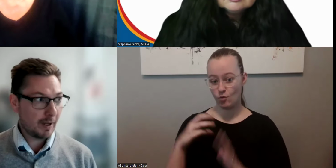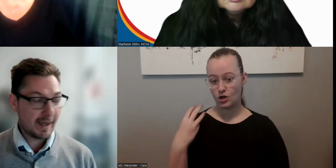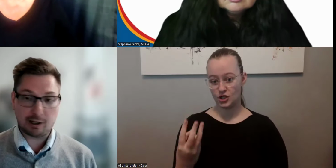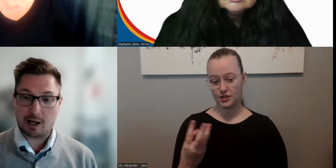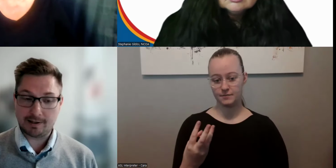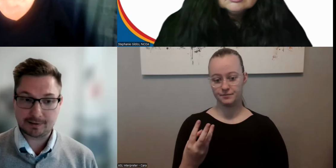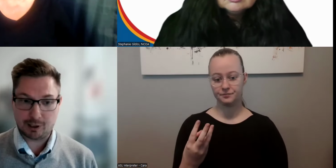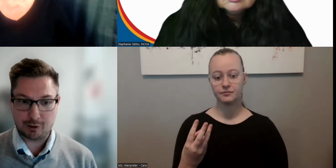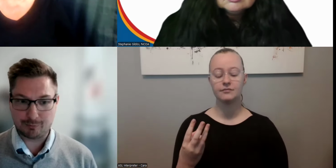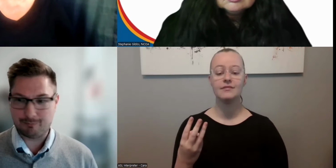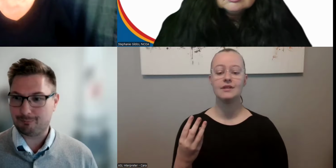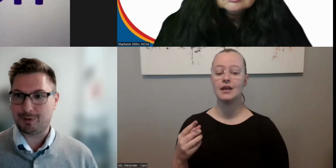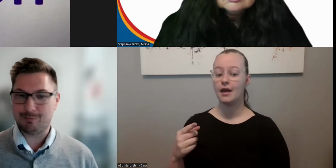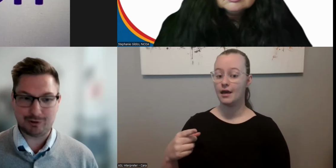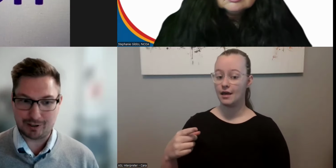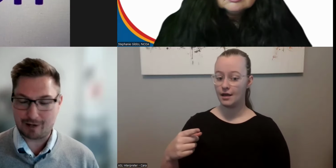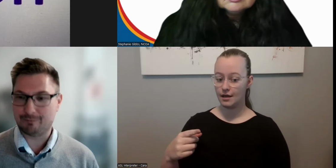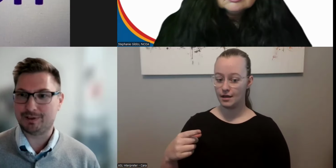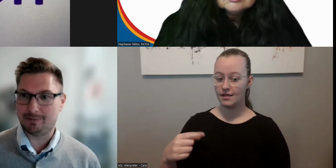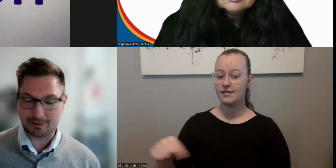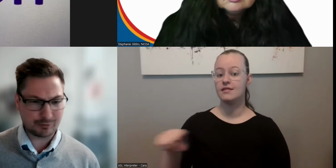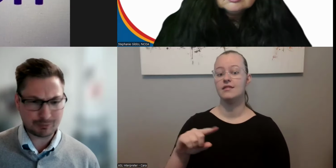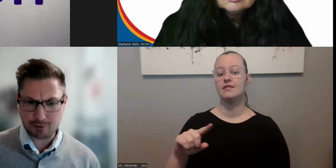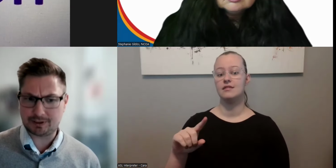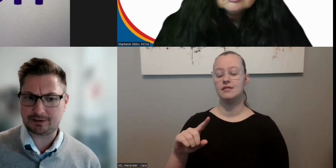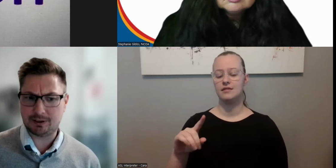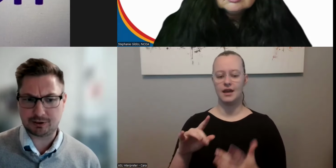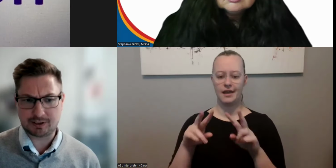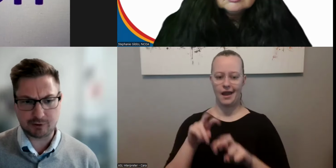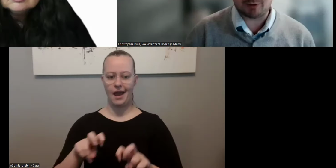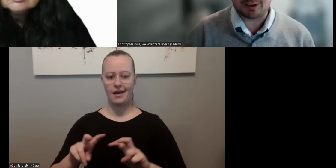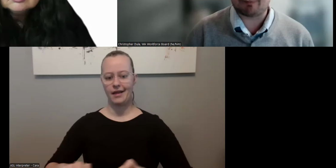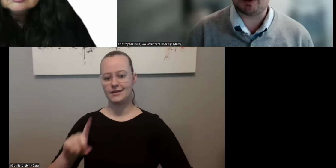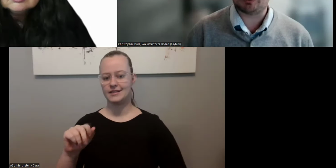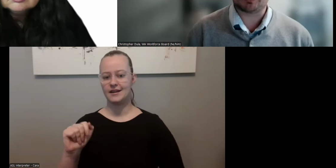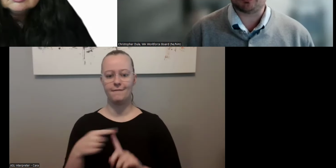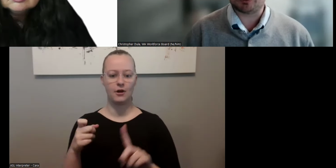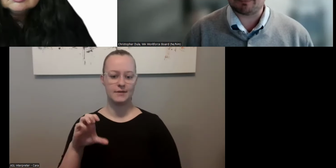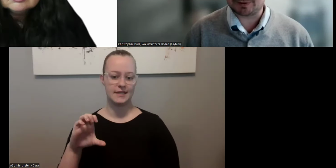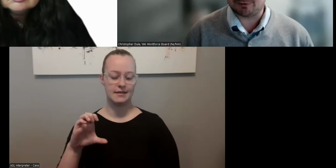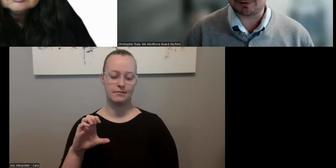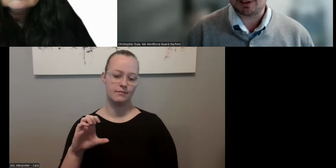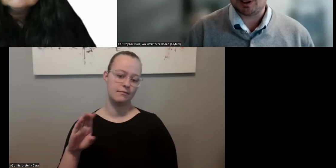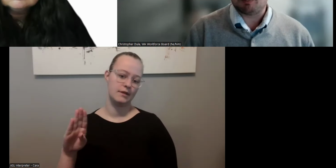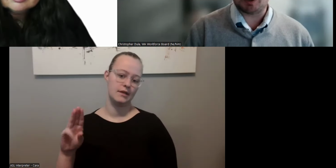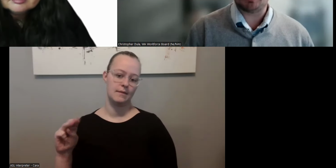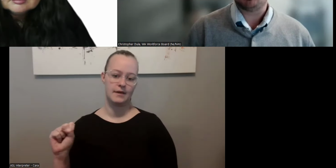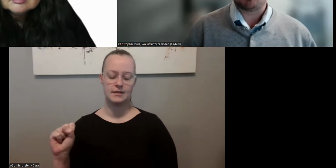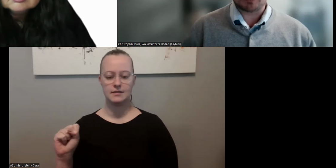they analyze the DBJ data from CMS, which just really just gives you information on skilled nursing facilities.